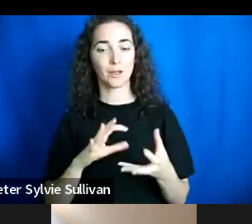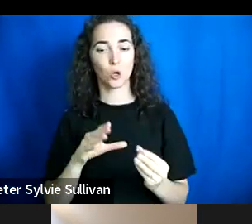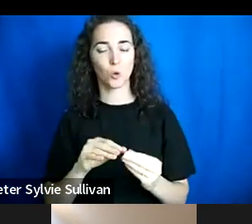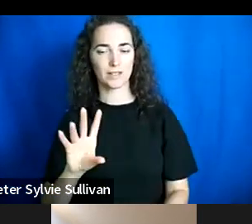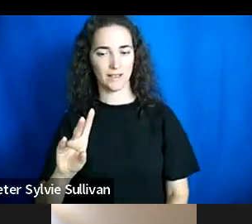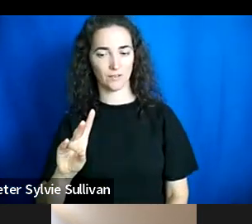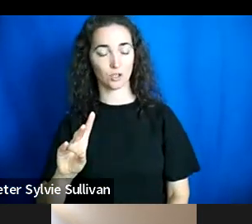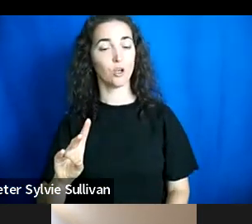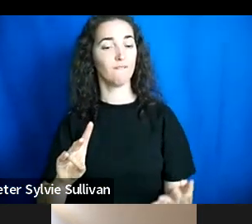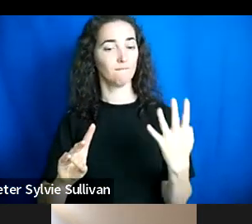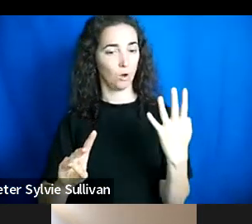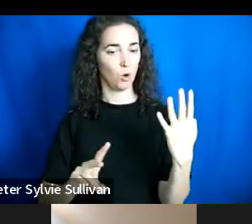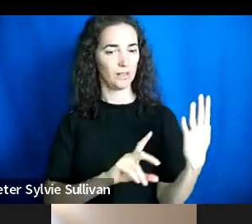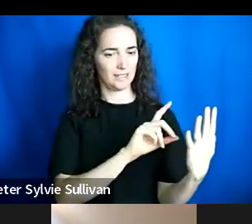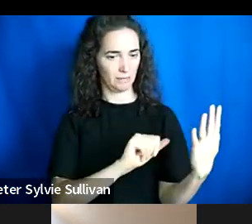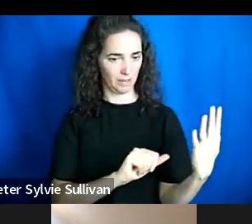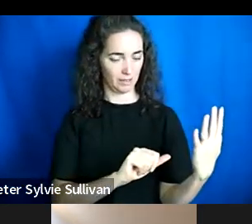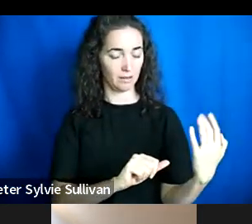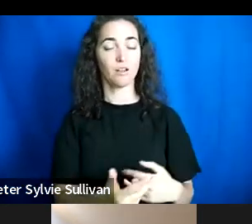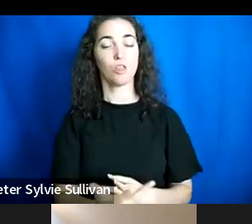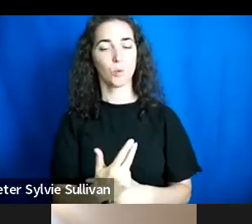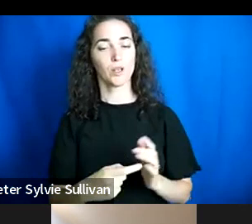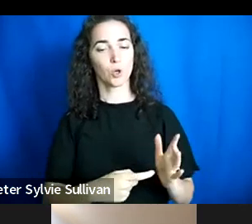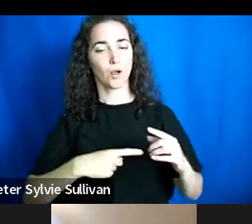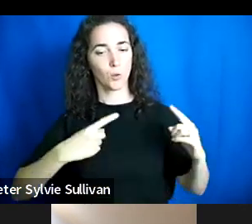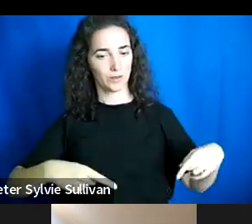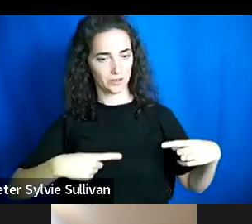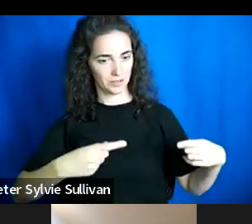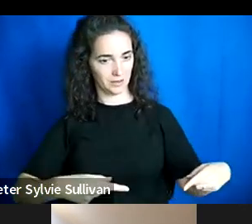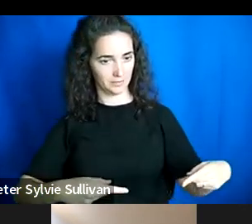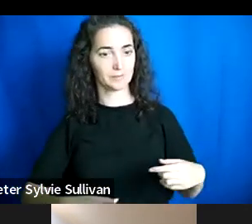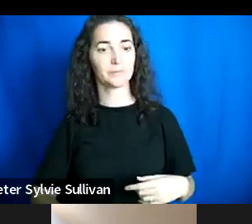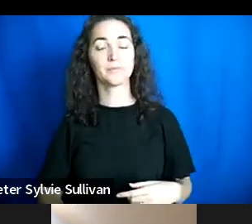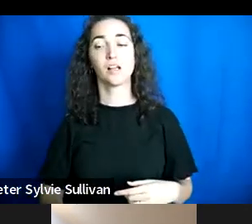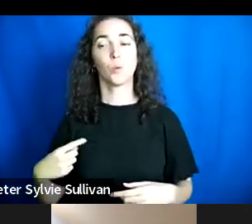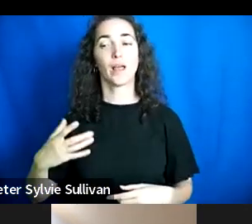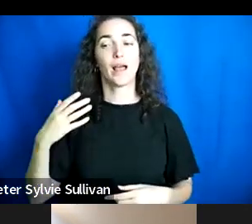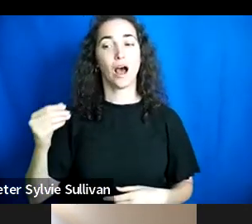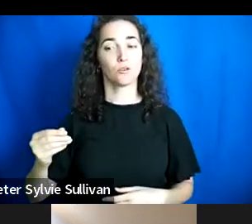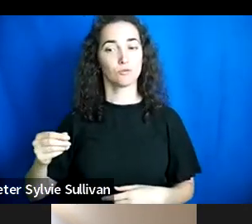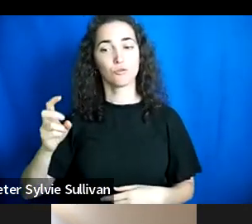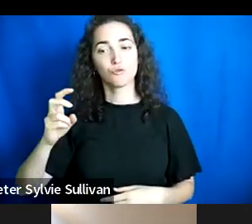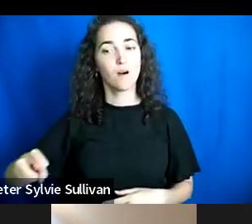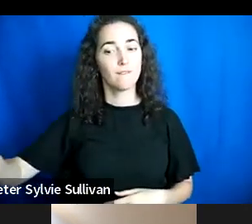3 require wheelchairs when we load up to go take a trip somewhere.